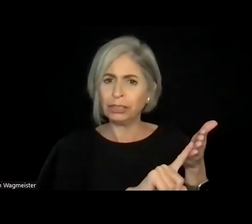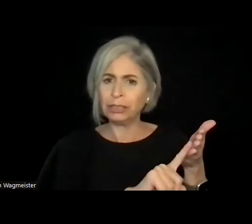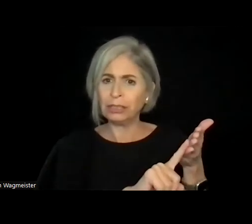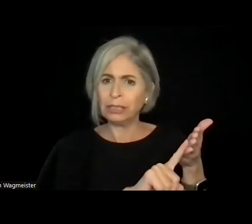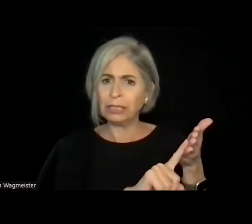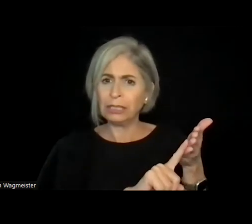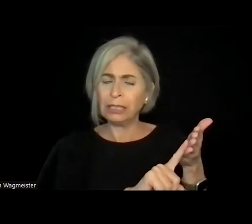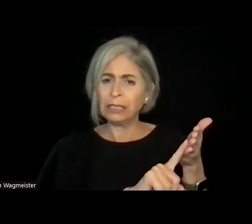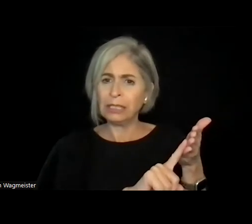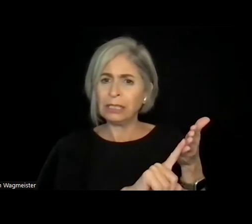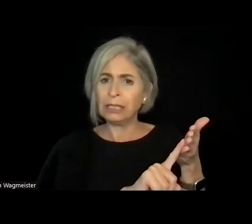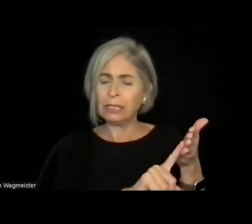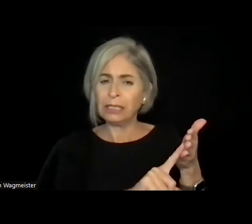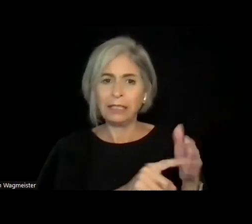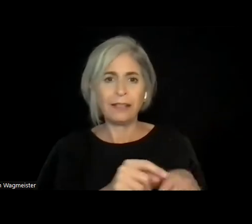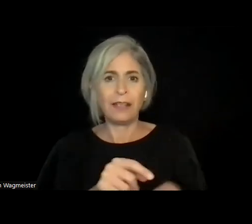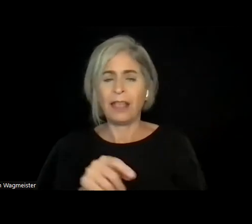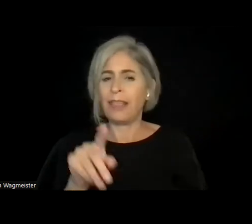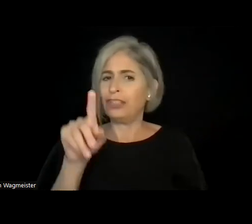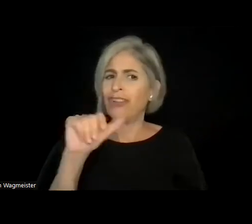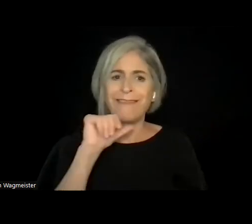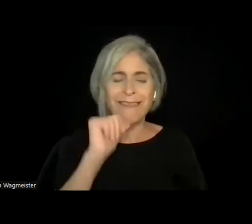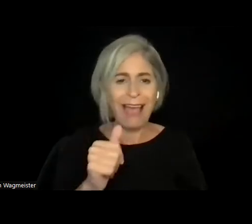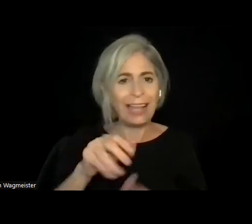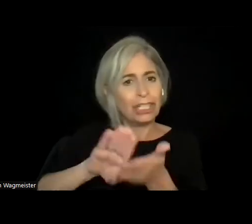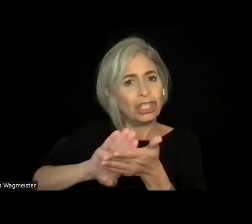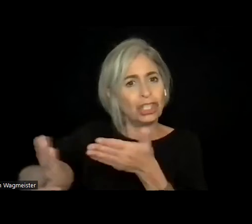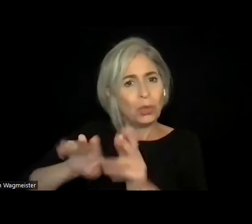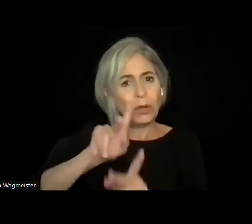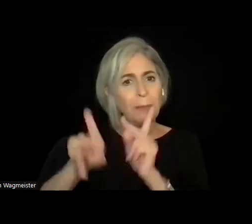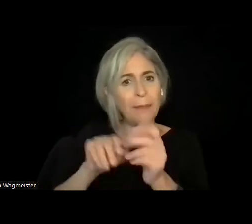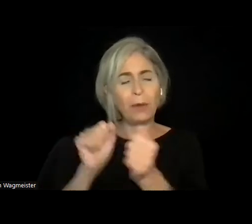that the fundings, the actual cause for research